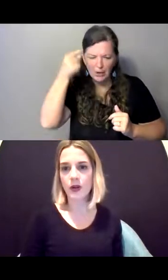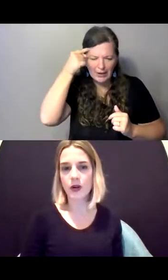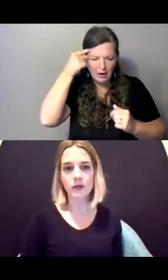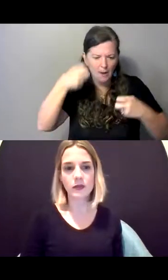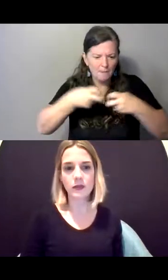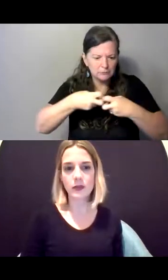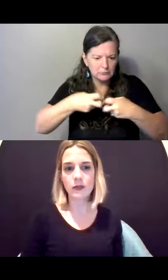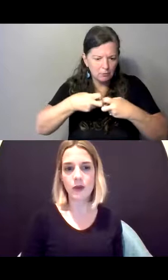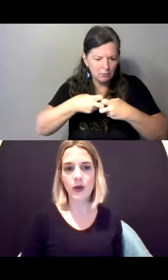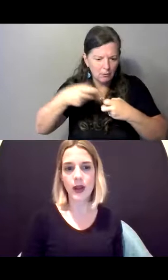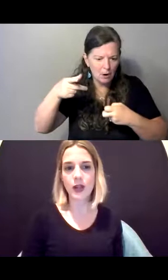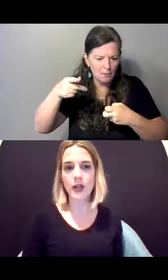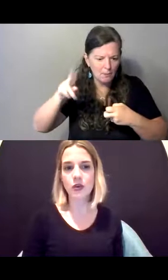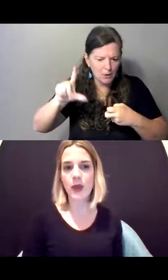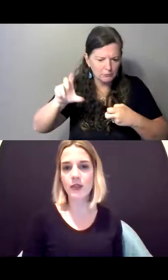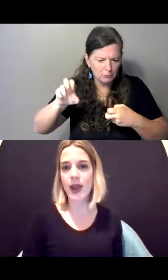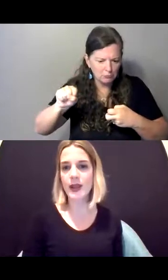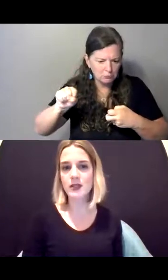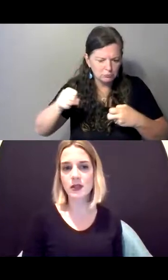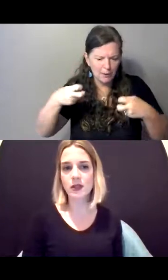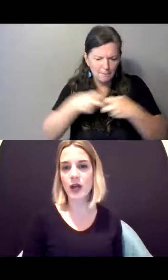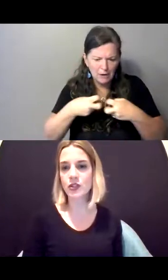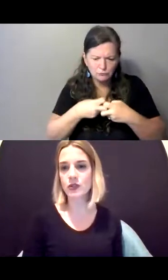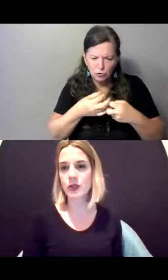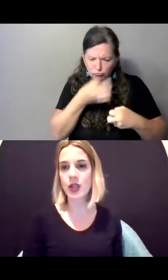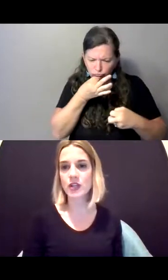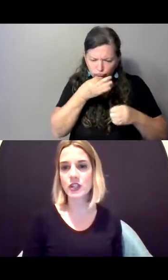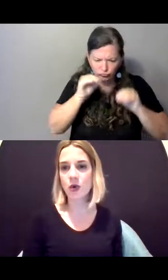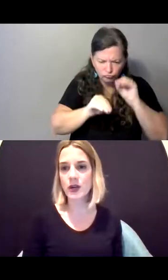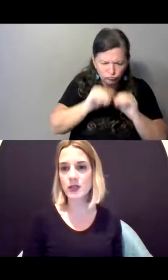They're great at logical mathematics, logic smart.